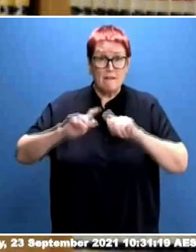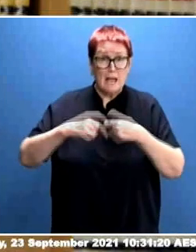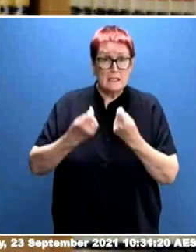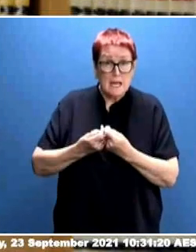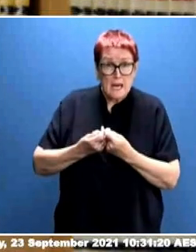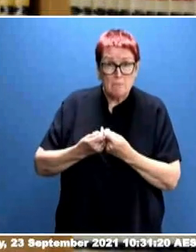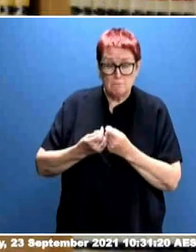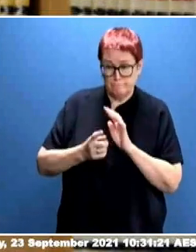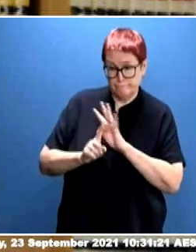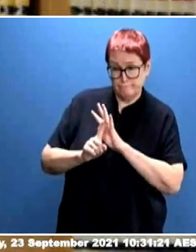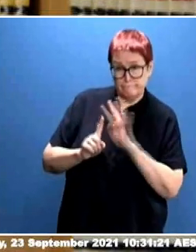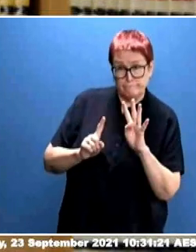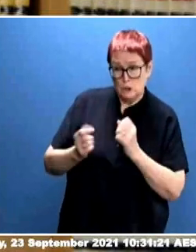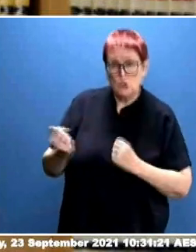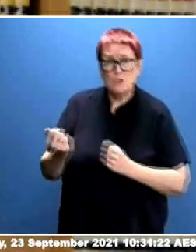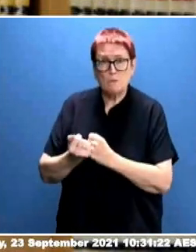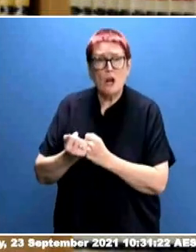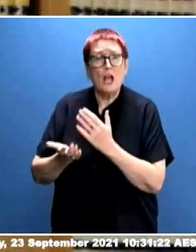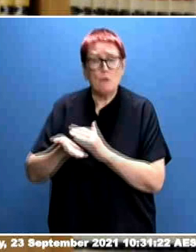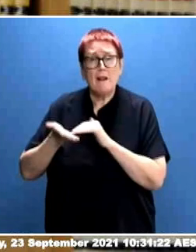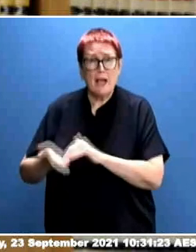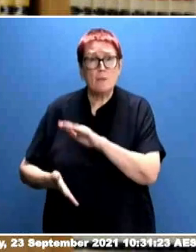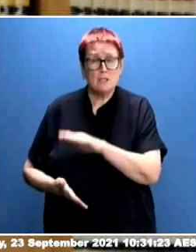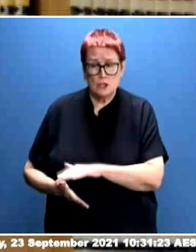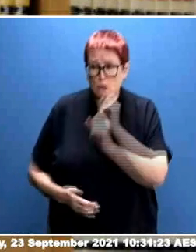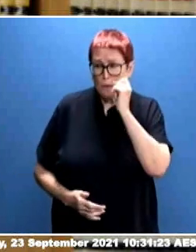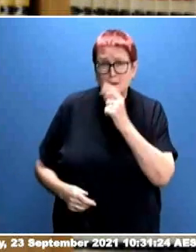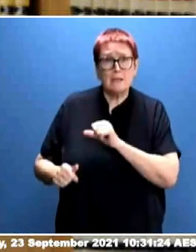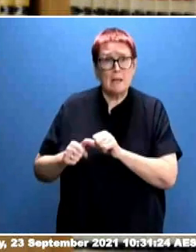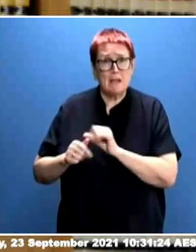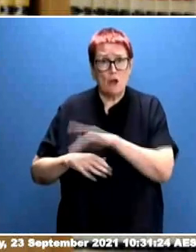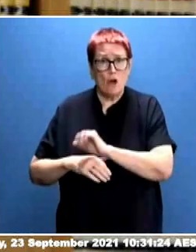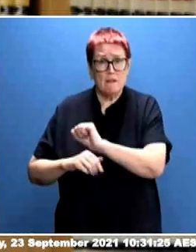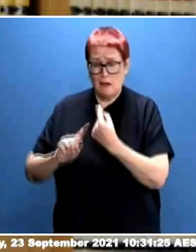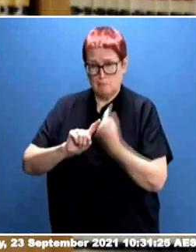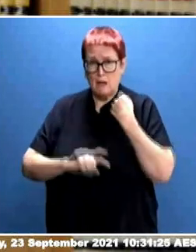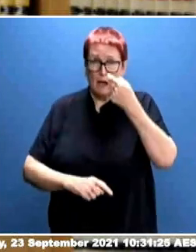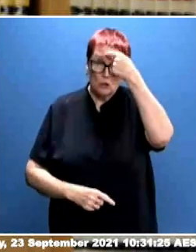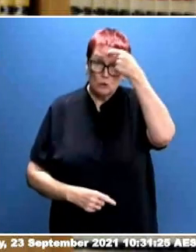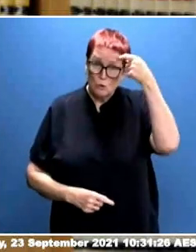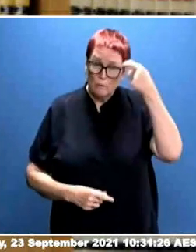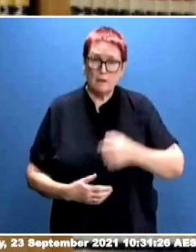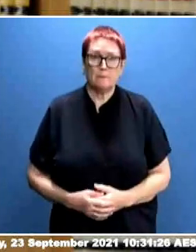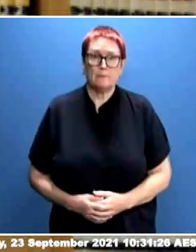of understanding and learning about their trauma and how they can be safe. However, we are stating that in this circumstance,